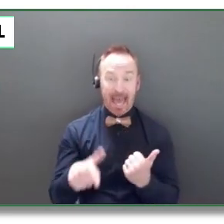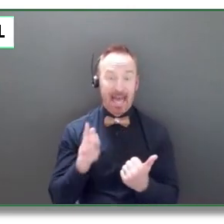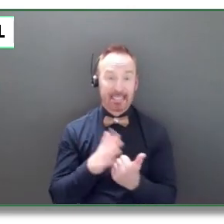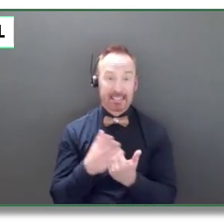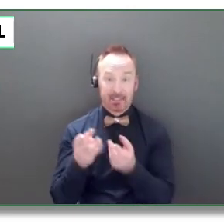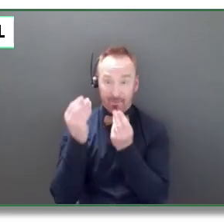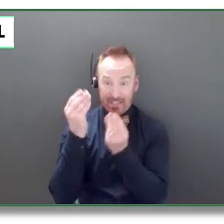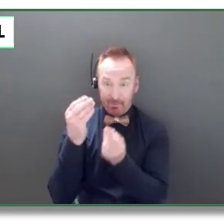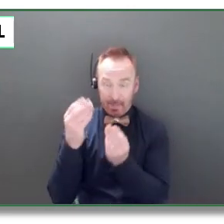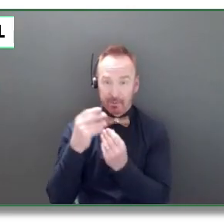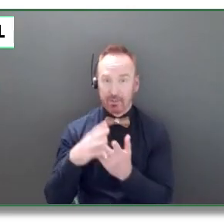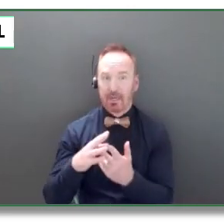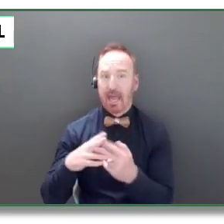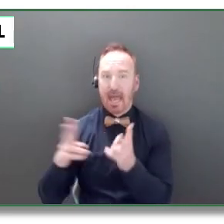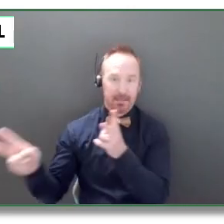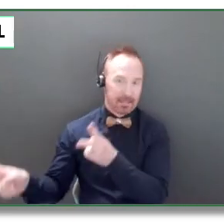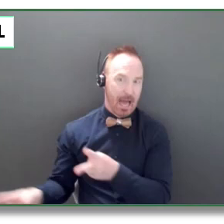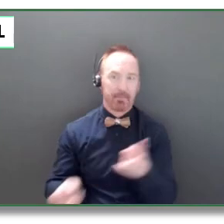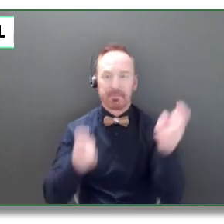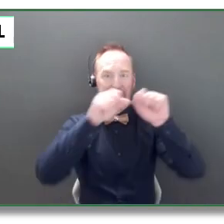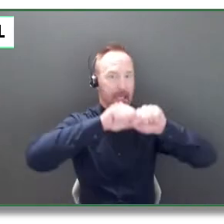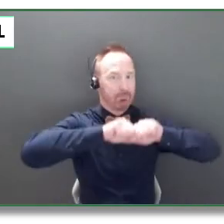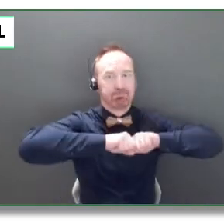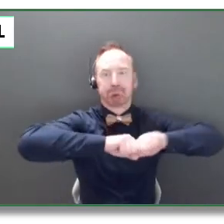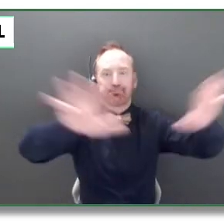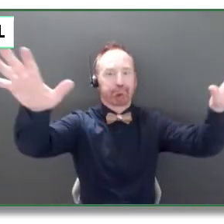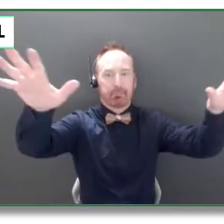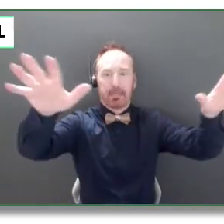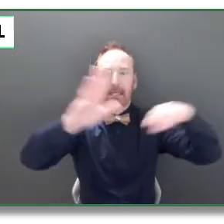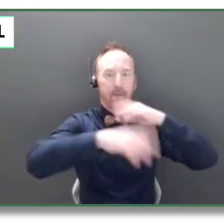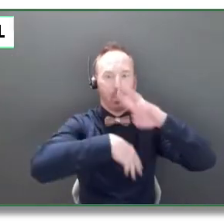wide uptake around the world. So we'd be more than happy of course to share that